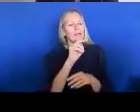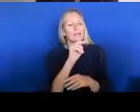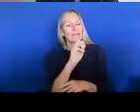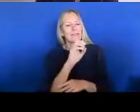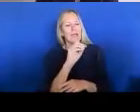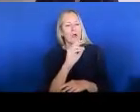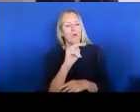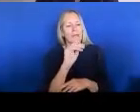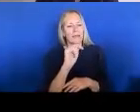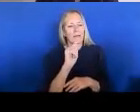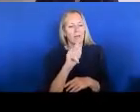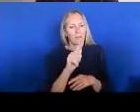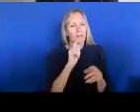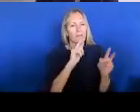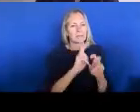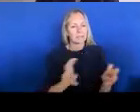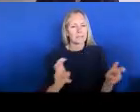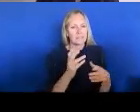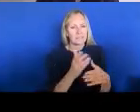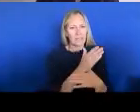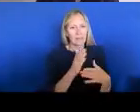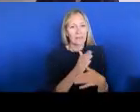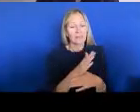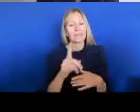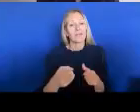First thing I'd like to show you is how Isabella can shut out